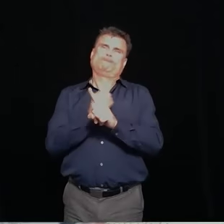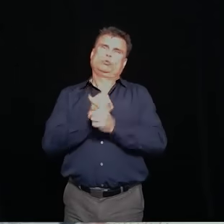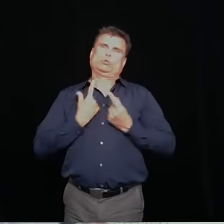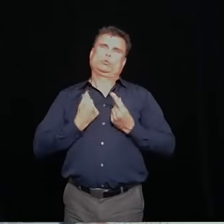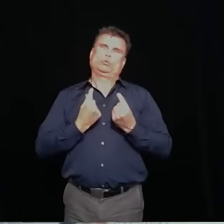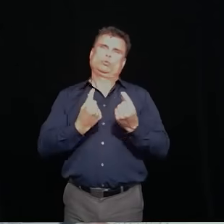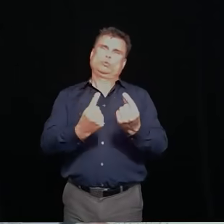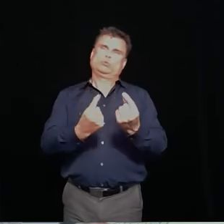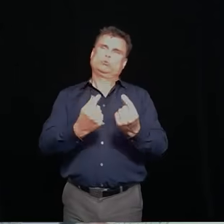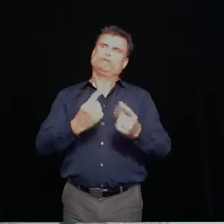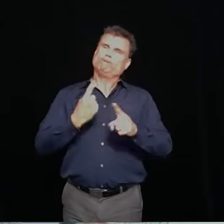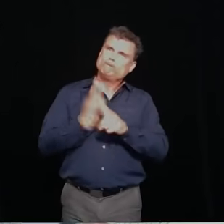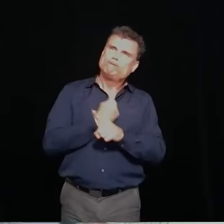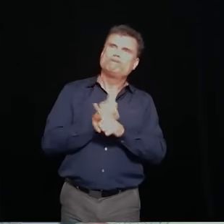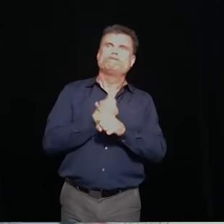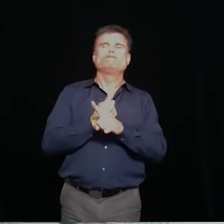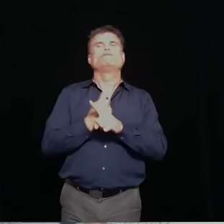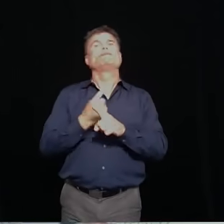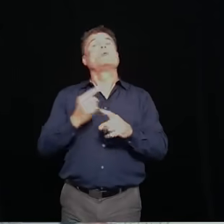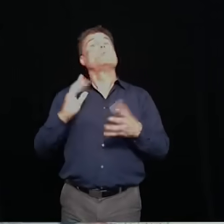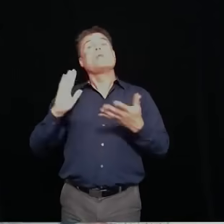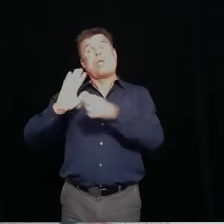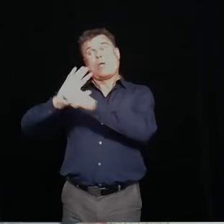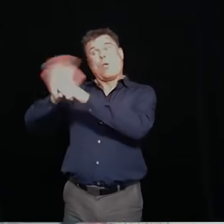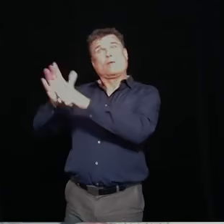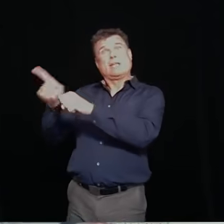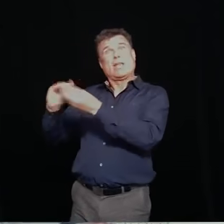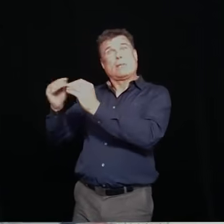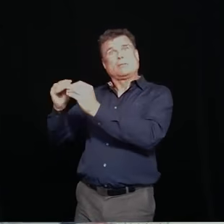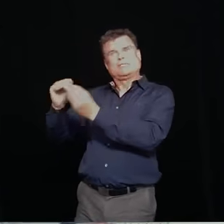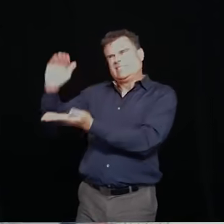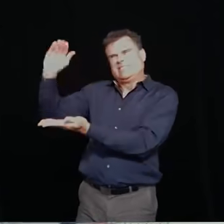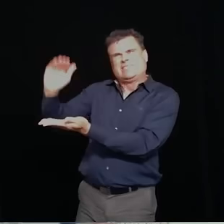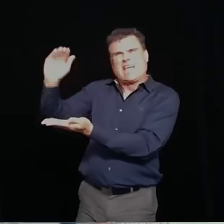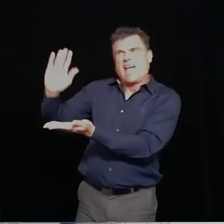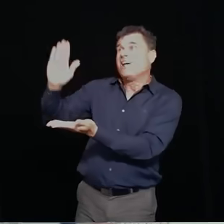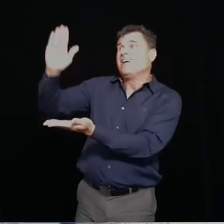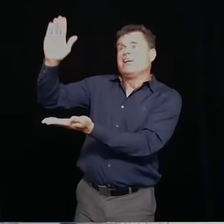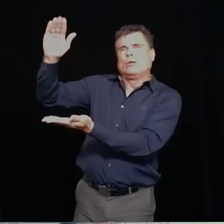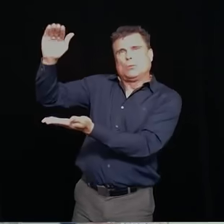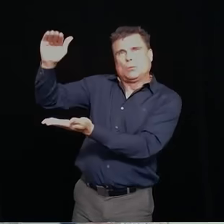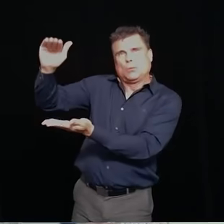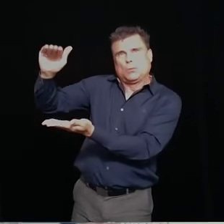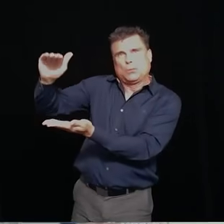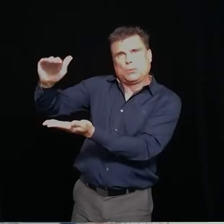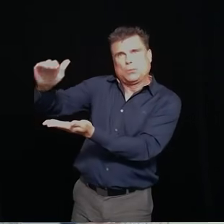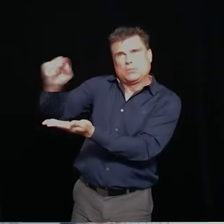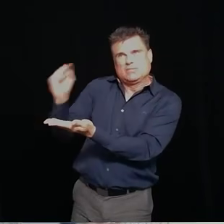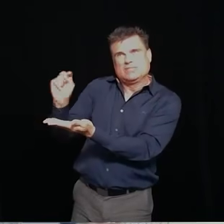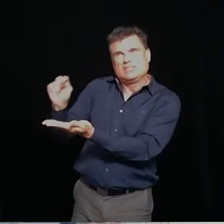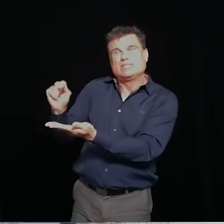Maintaining our vibrant health and communities and keeping new cases low. Our well-being as a community and as a province